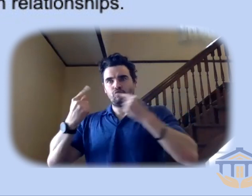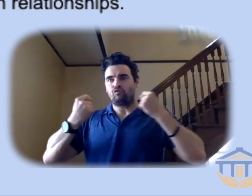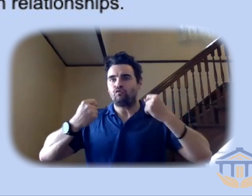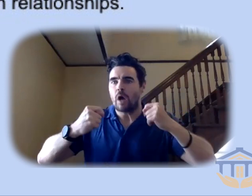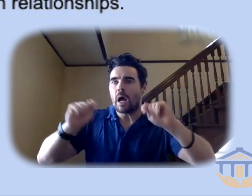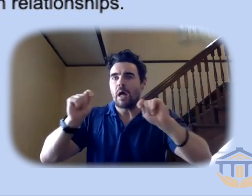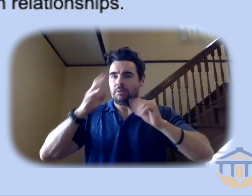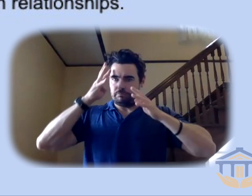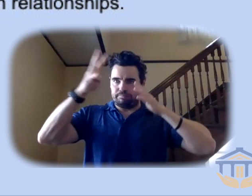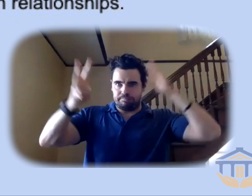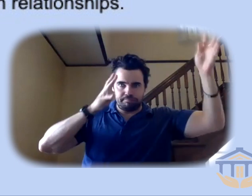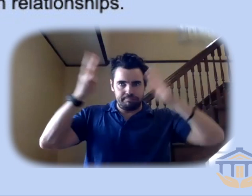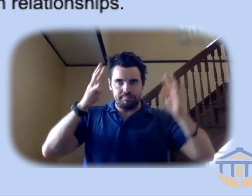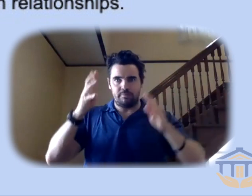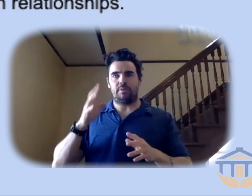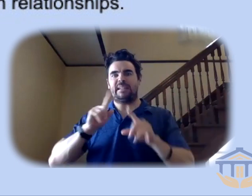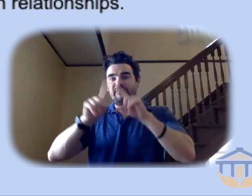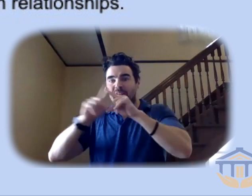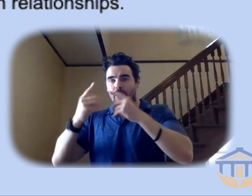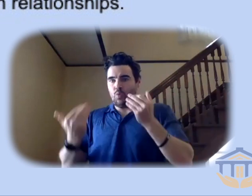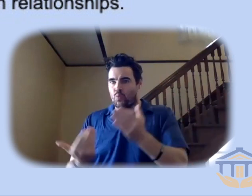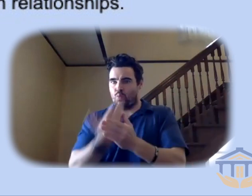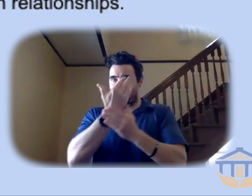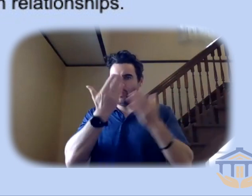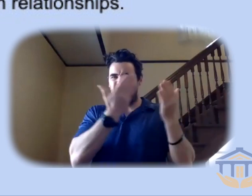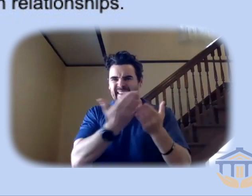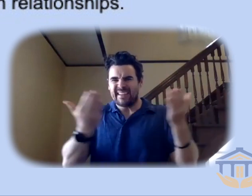You can try to do different things. Try to think outside the box. Be creative.